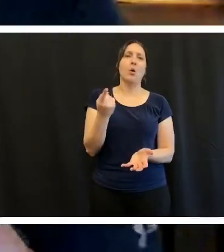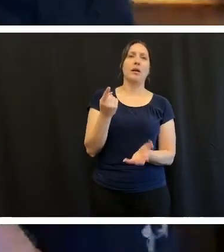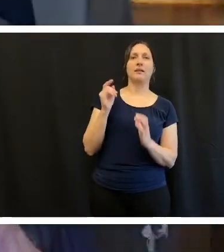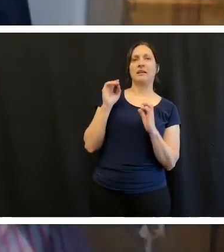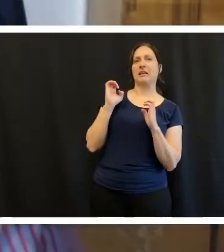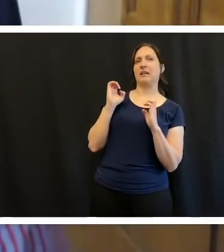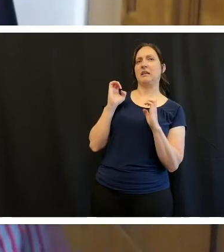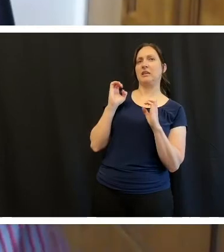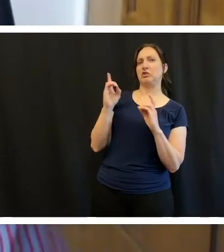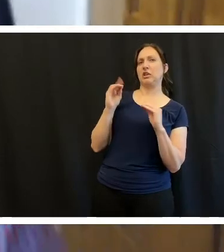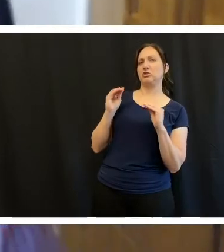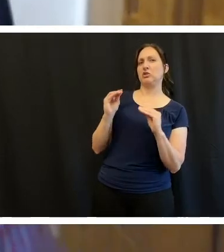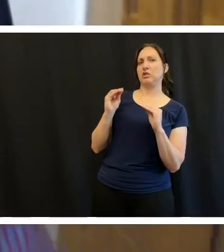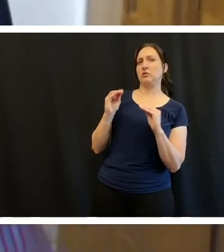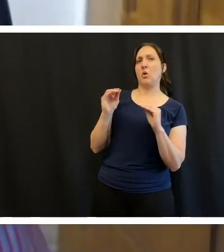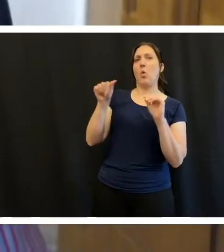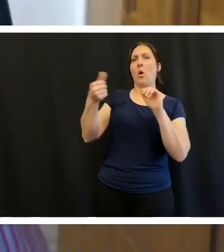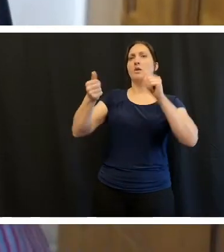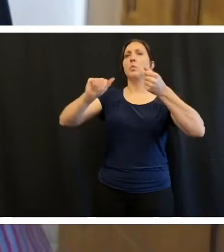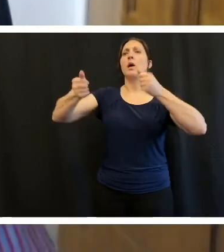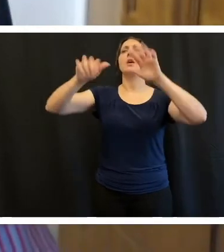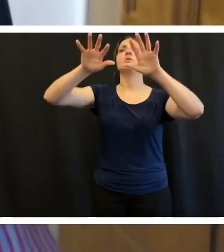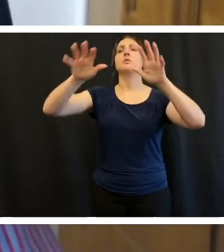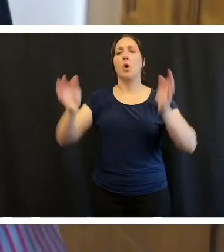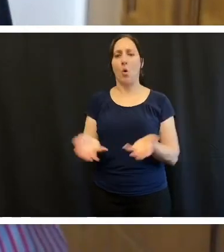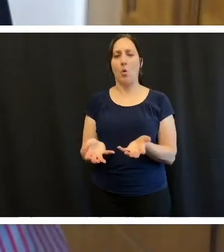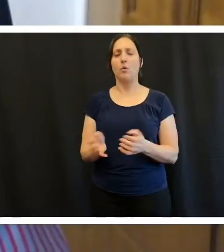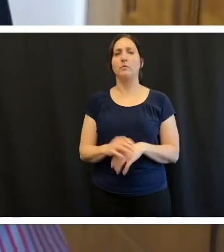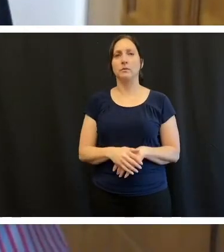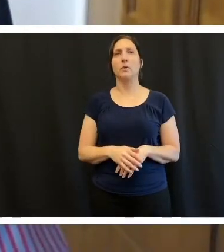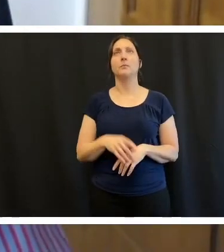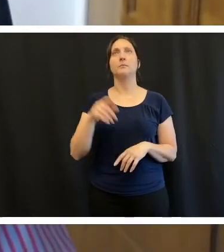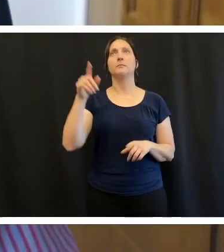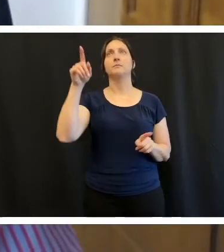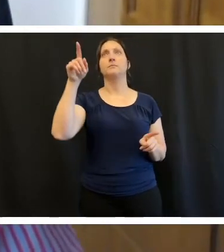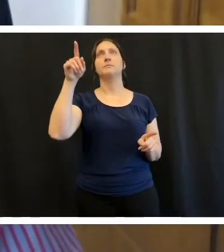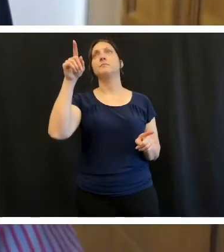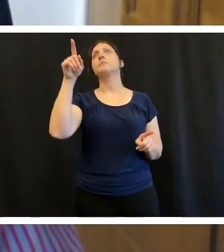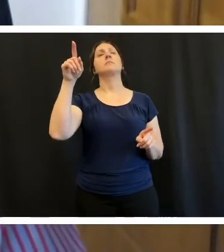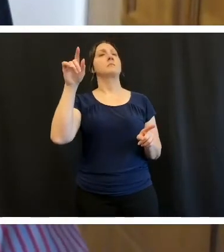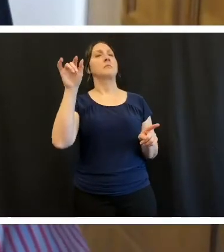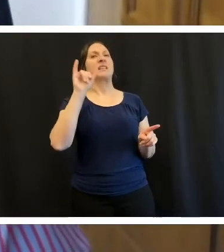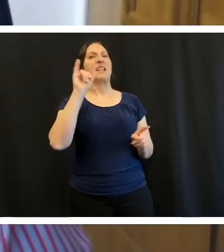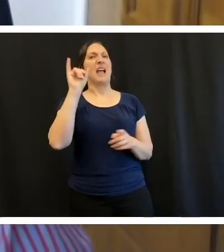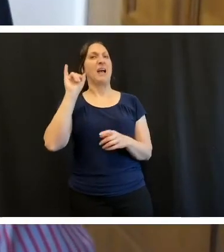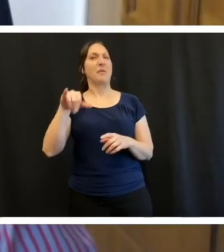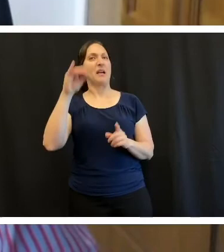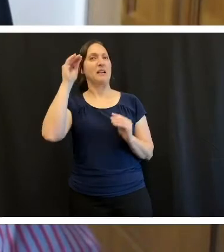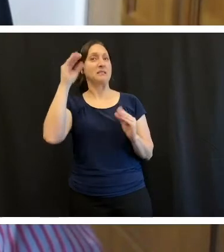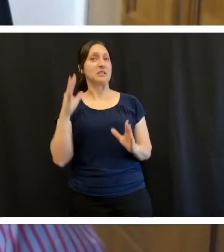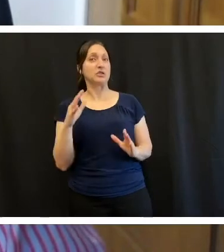The part of this that we're not talking about is that these teachers, these faculty, are dealing with their own set of challenges